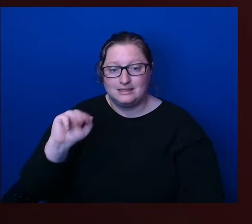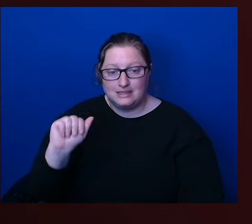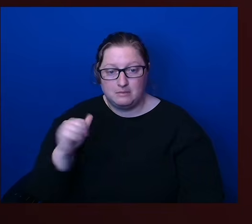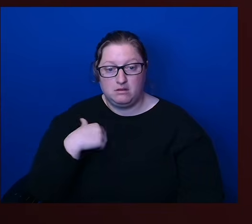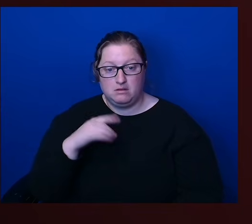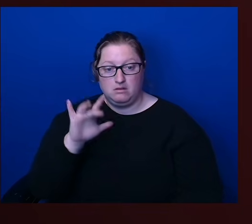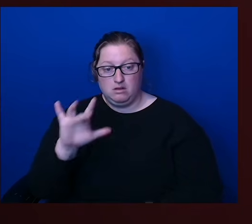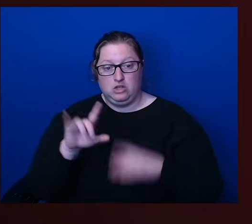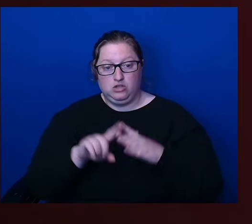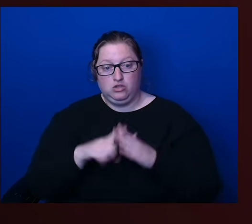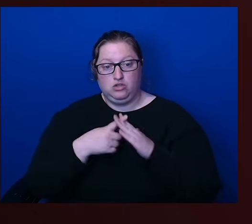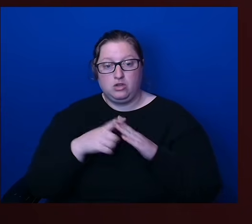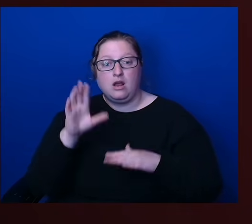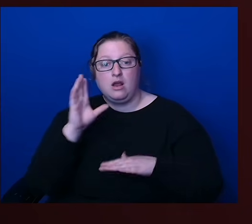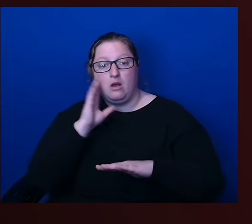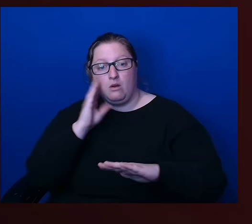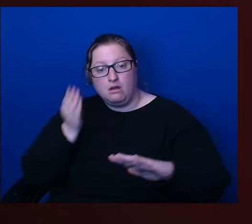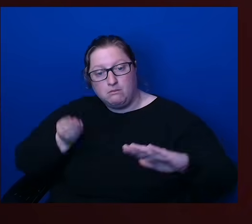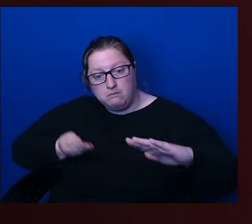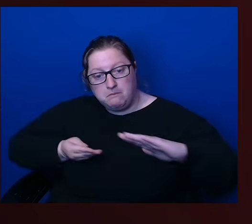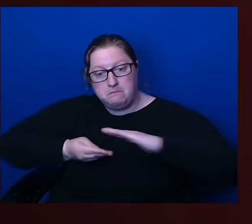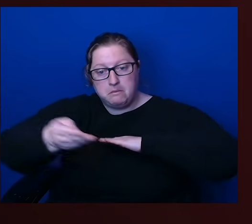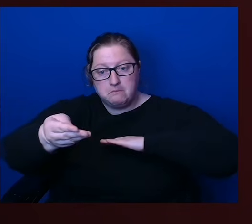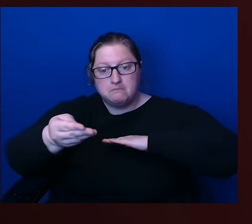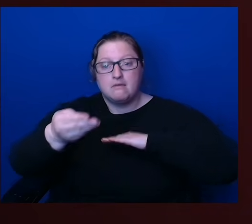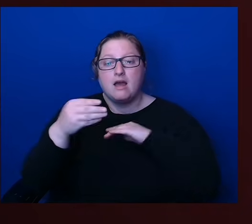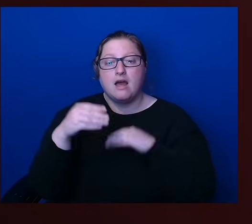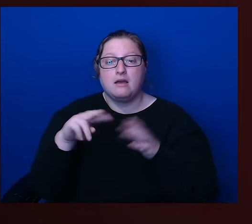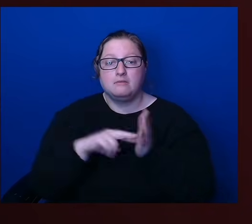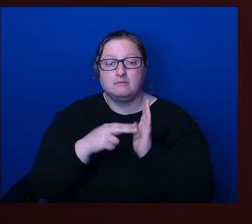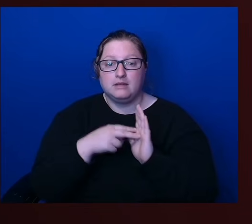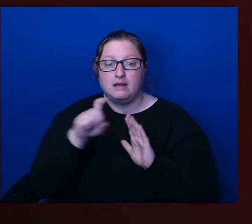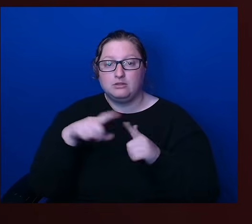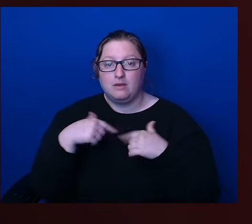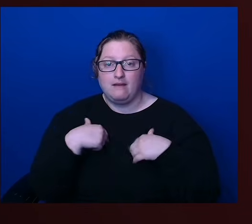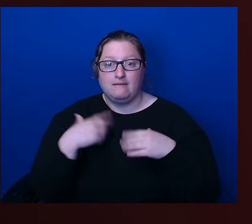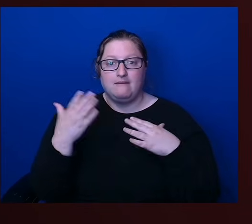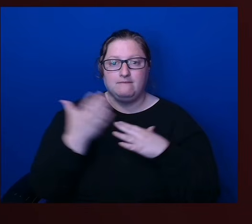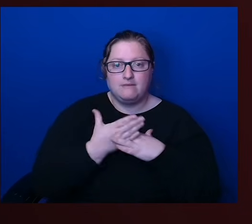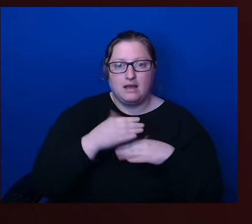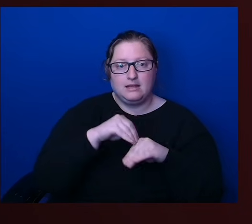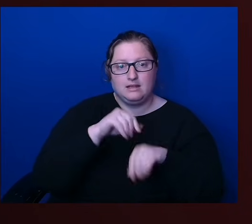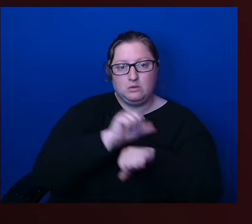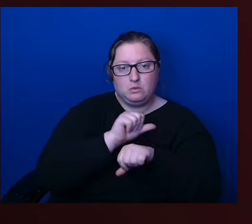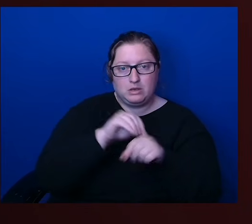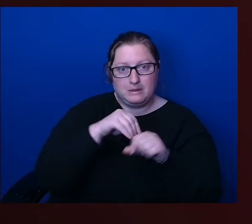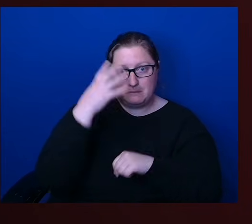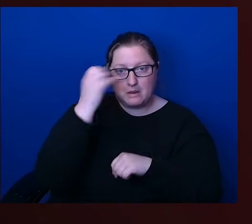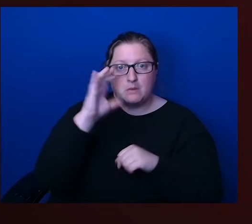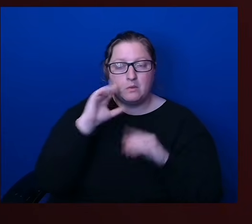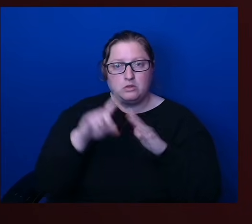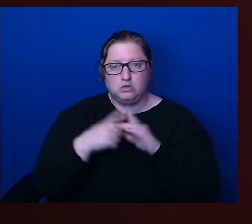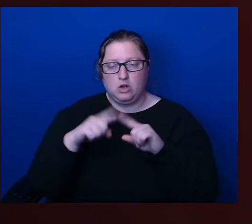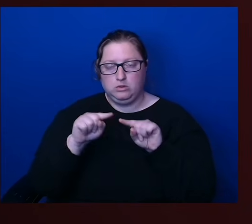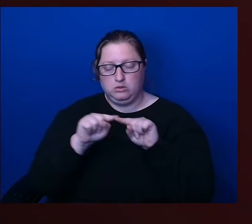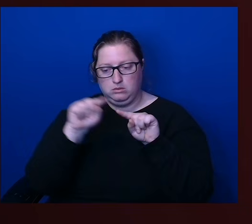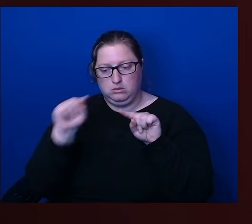that sequence schema over to it. I don't even have to have a file, it can all work in memory, and it'll actually start to loop whatever that track is.